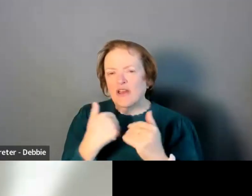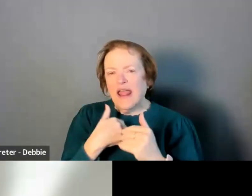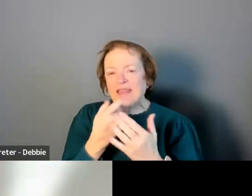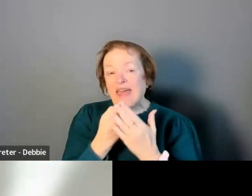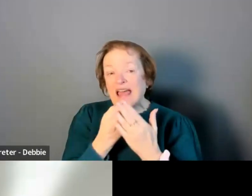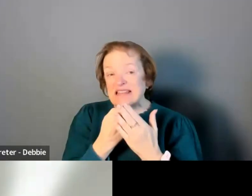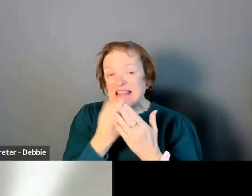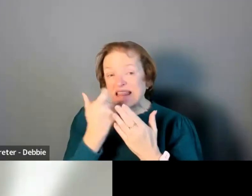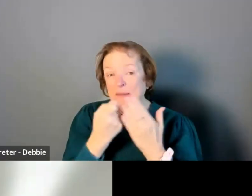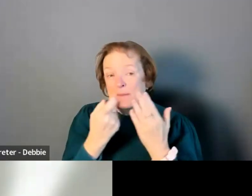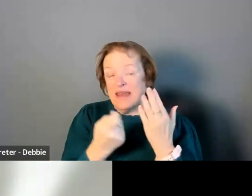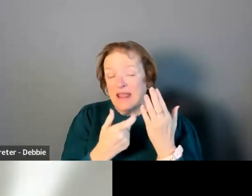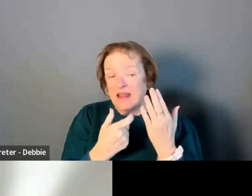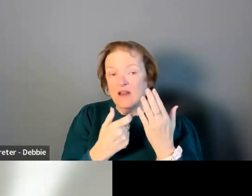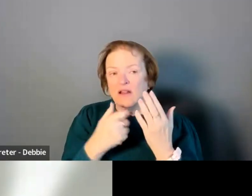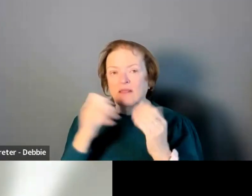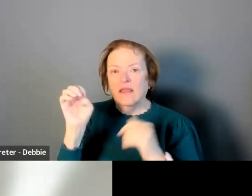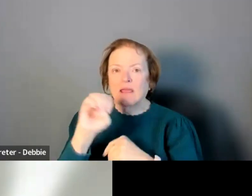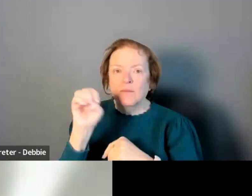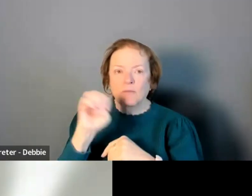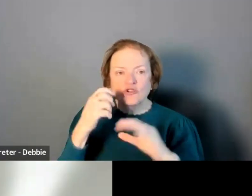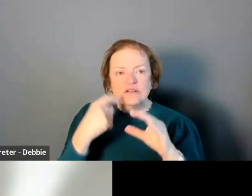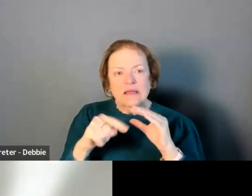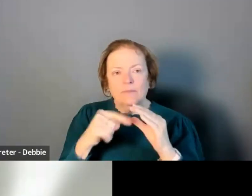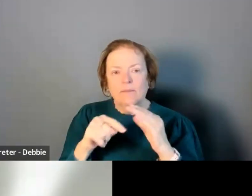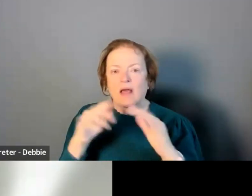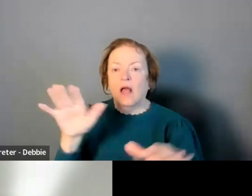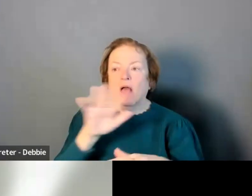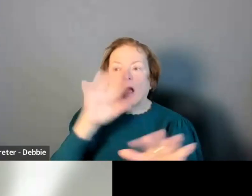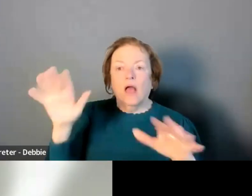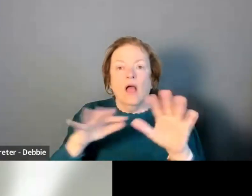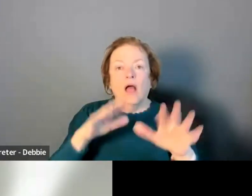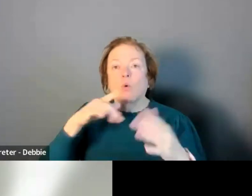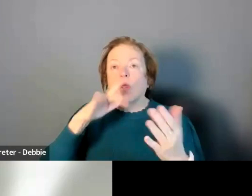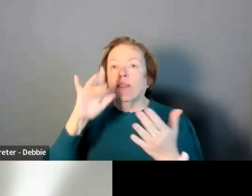those emergency emails of. We're in the middle of state testing, and they cannot hear anything,